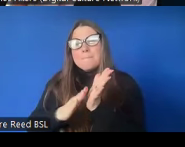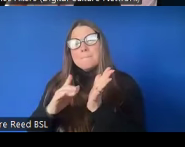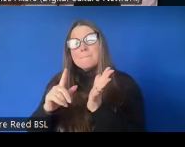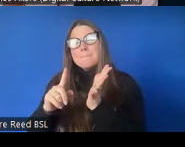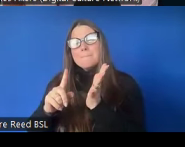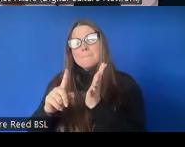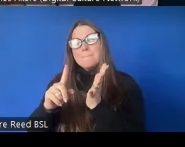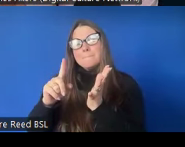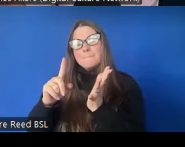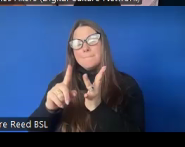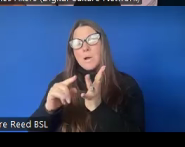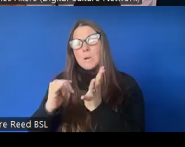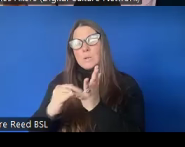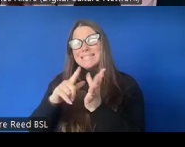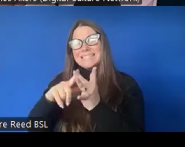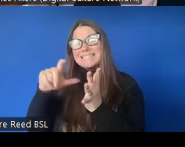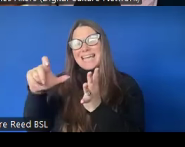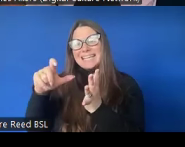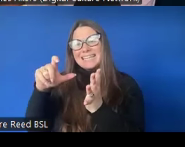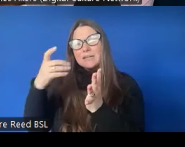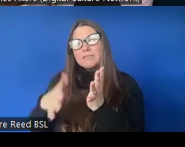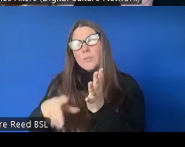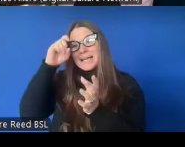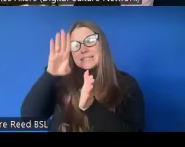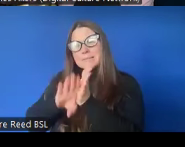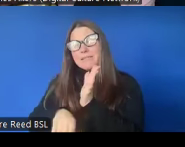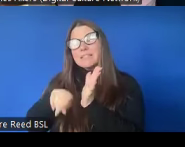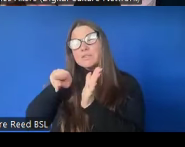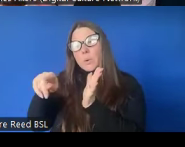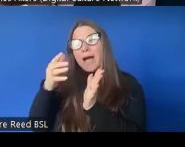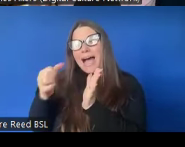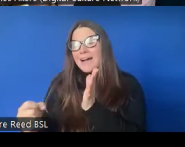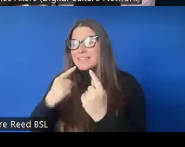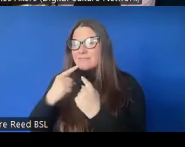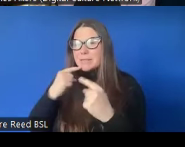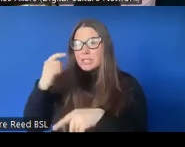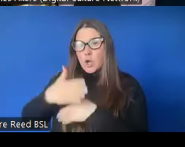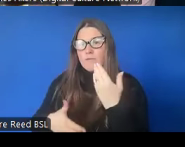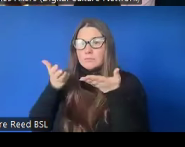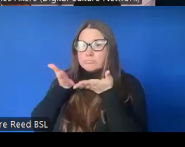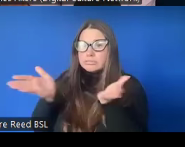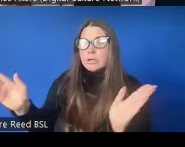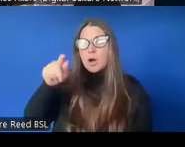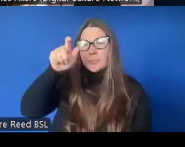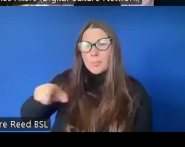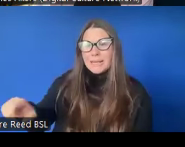That's all about demographic data about the population, about their demographics, about their age and interests, things like that.